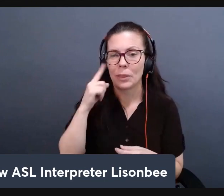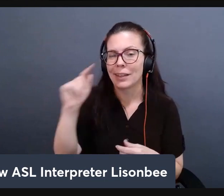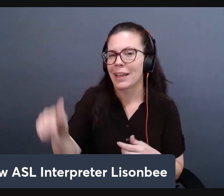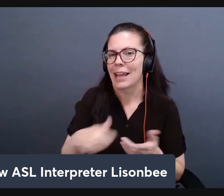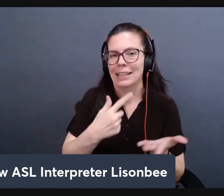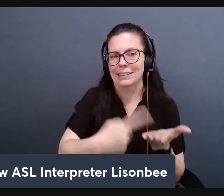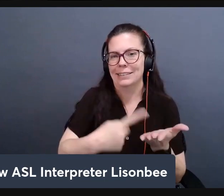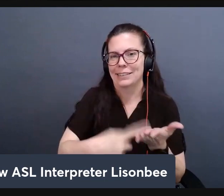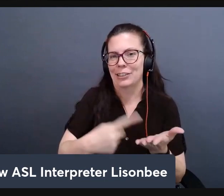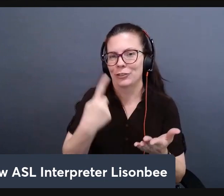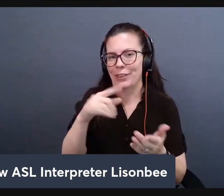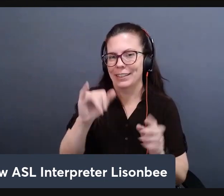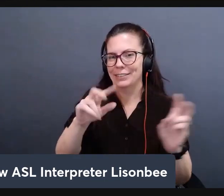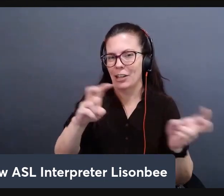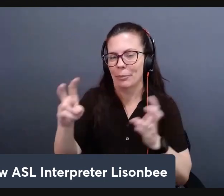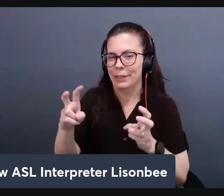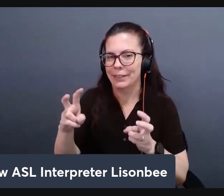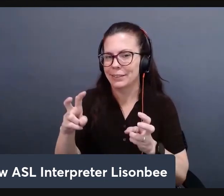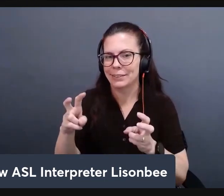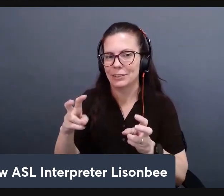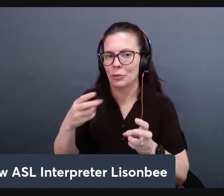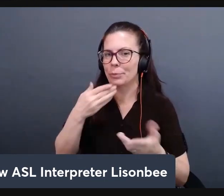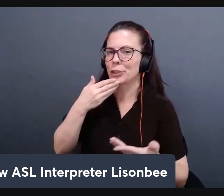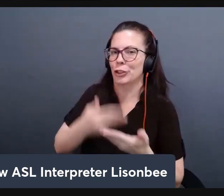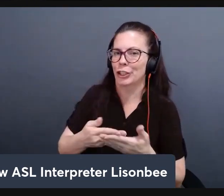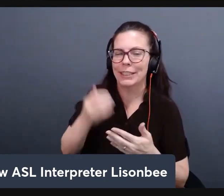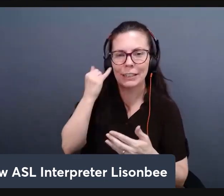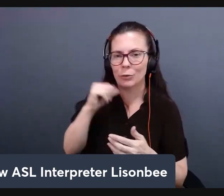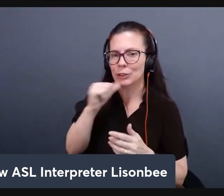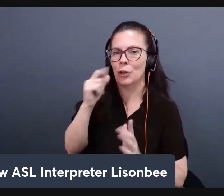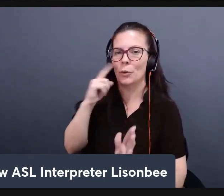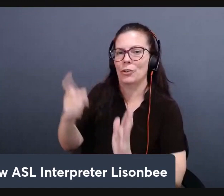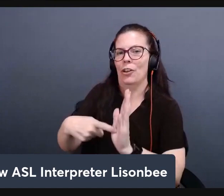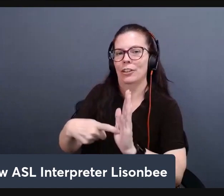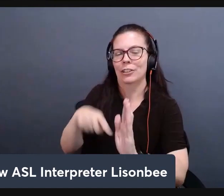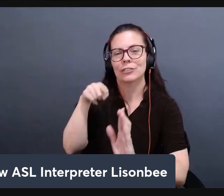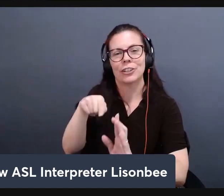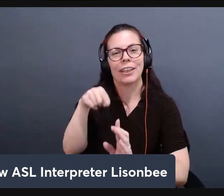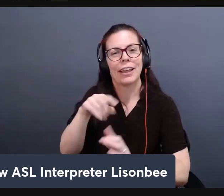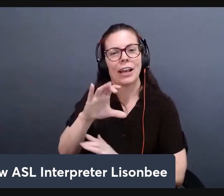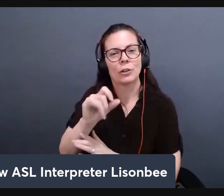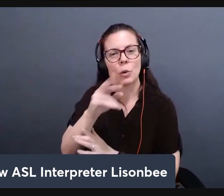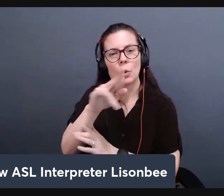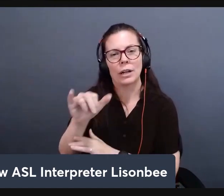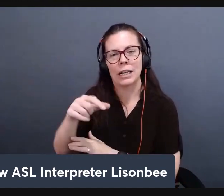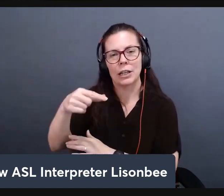would be complete without acknowledging the infamous Corey Quinn and his meme